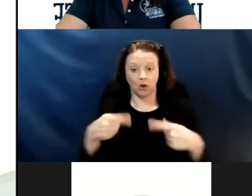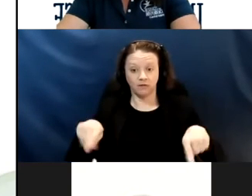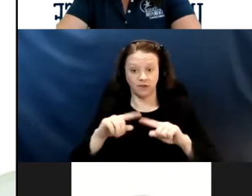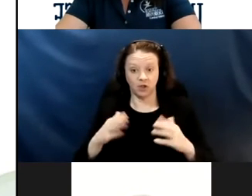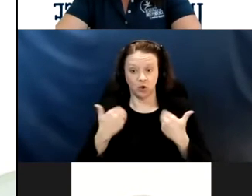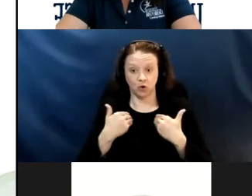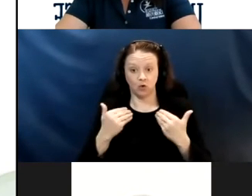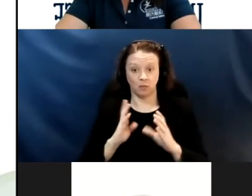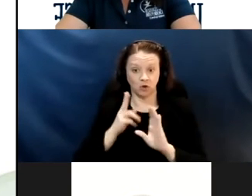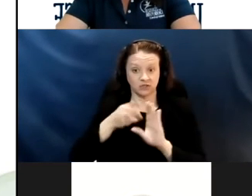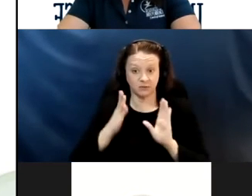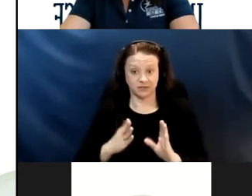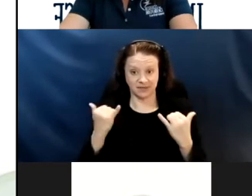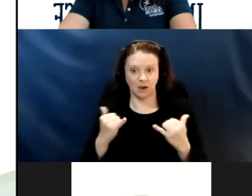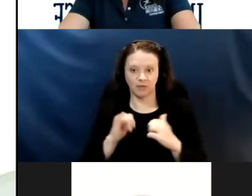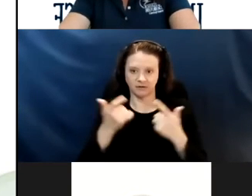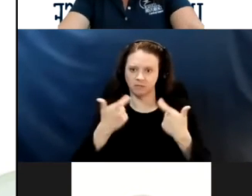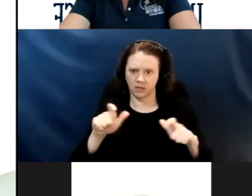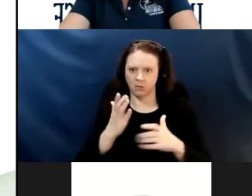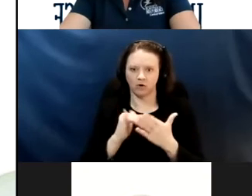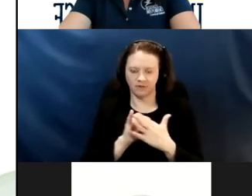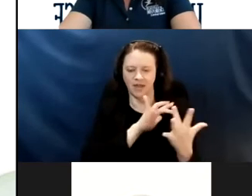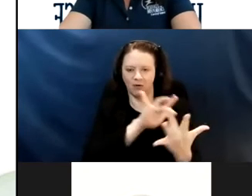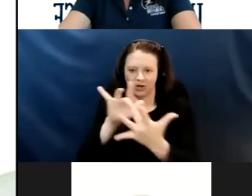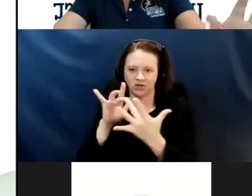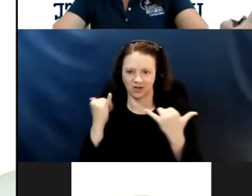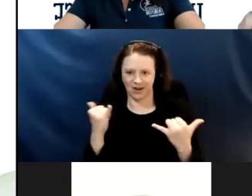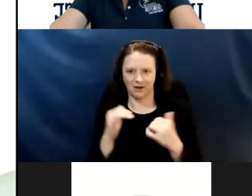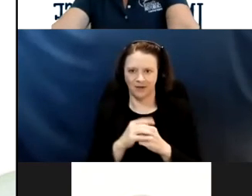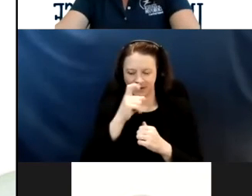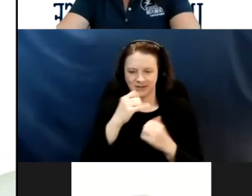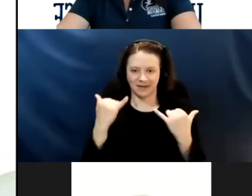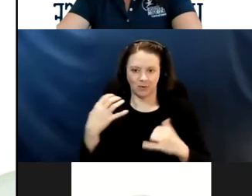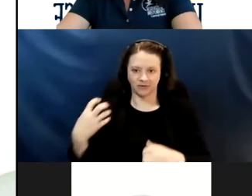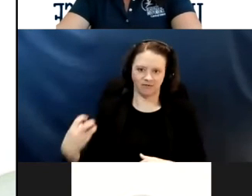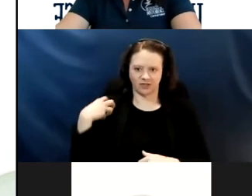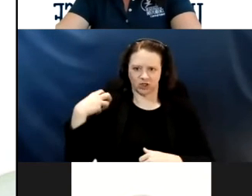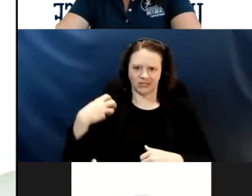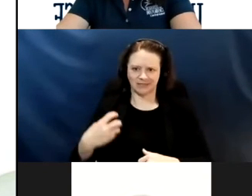is a big part of that outreach as well. Because now it's officially safe to go ahead and say,